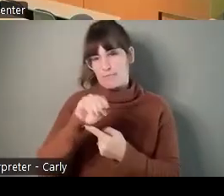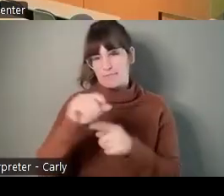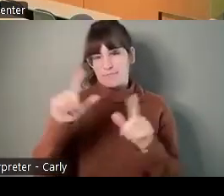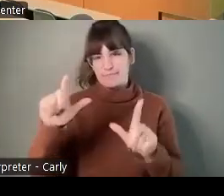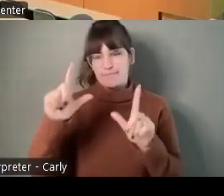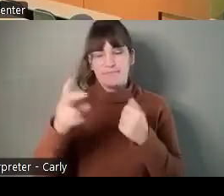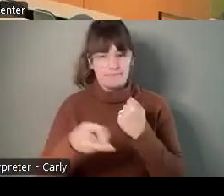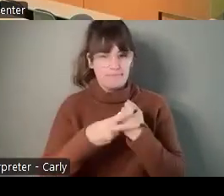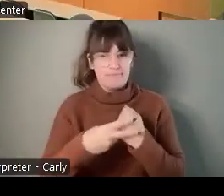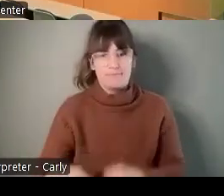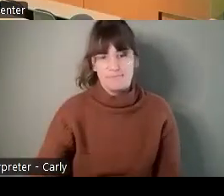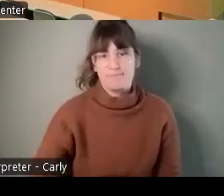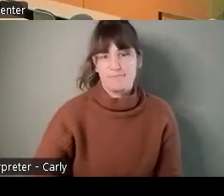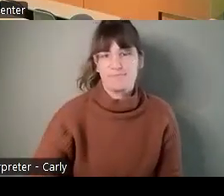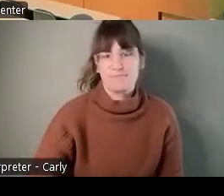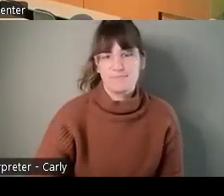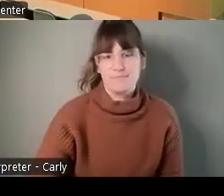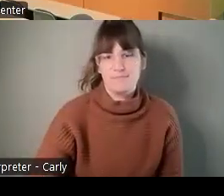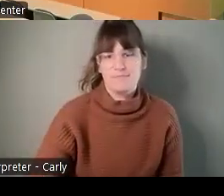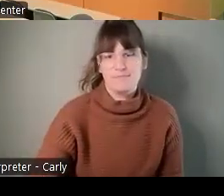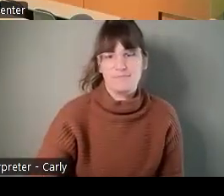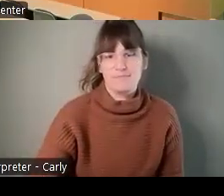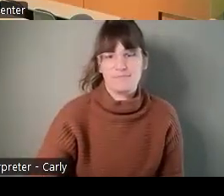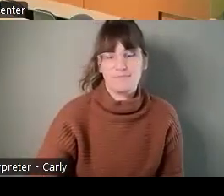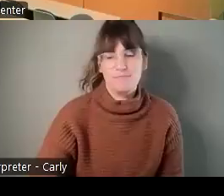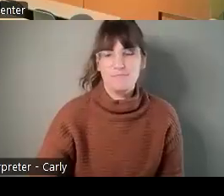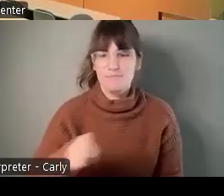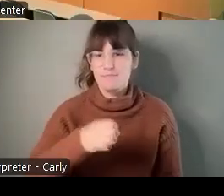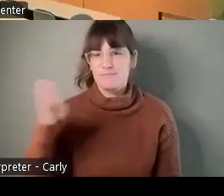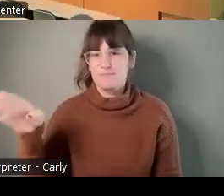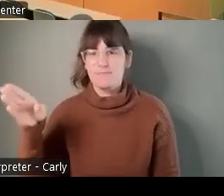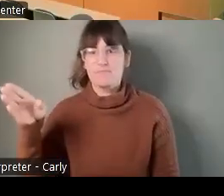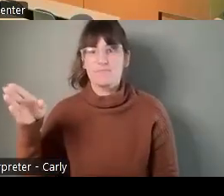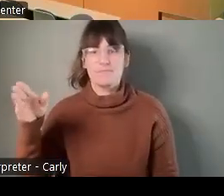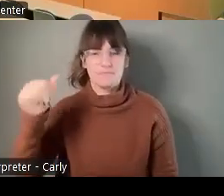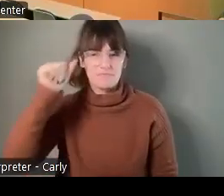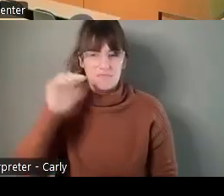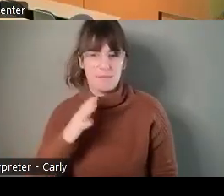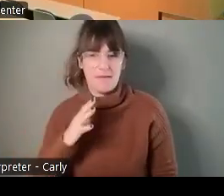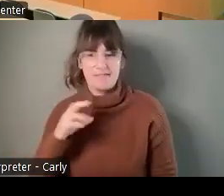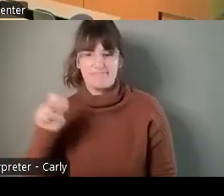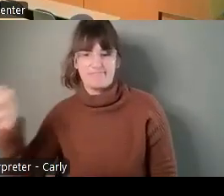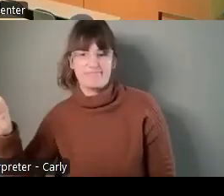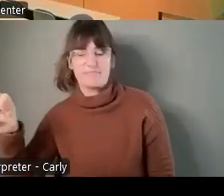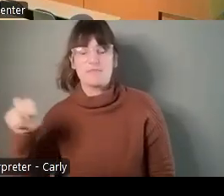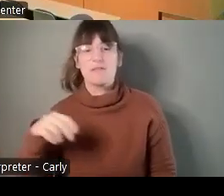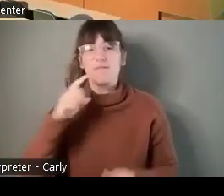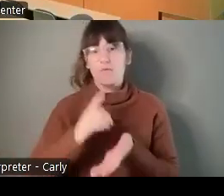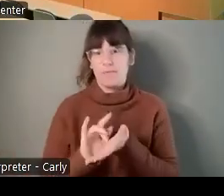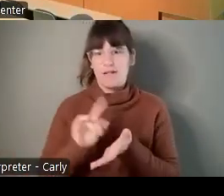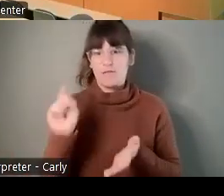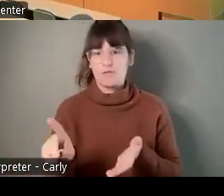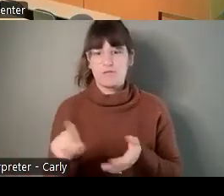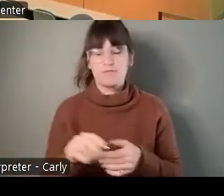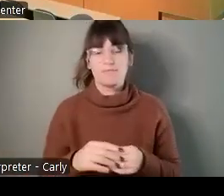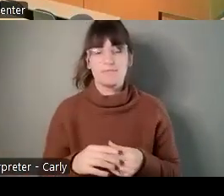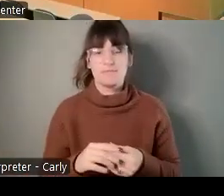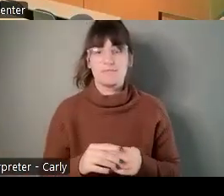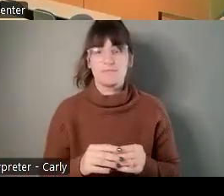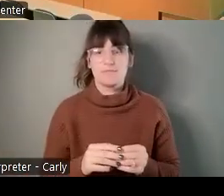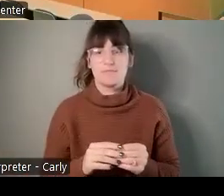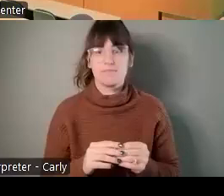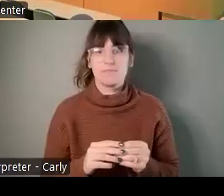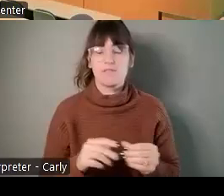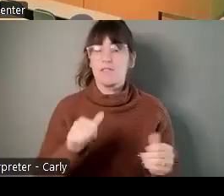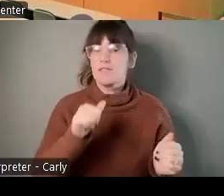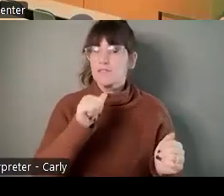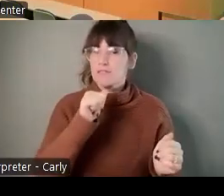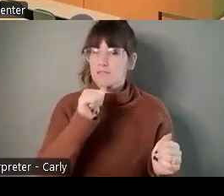it accessible. Yes. On the on the medication question. Uh so the uh in noncsychotic patients